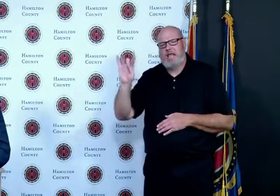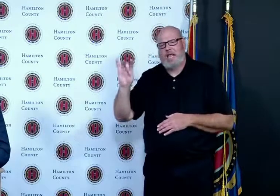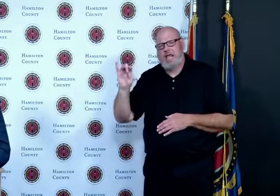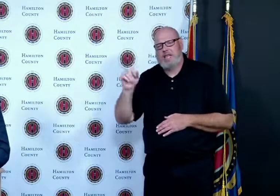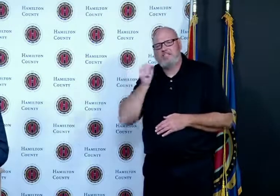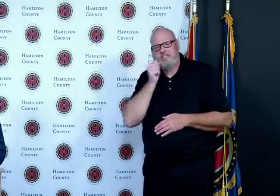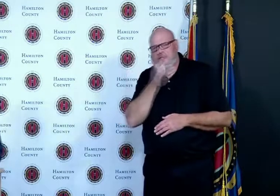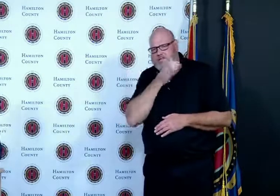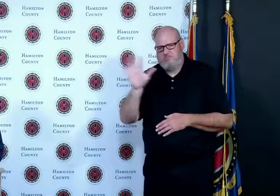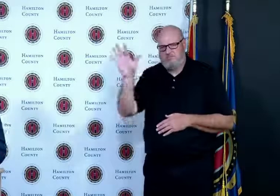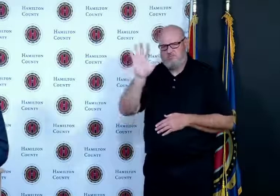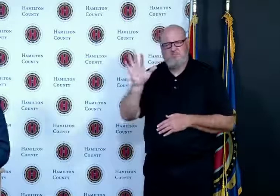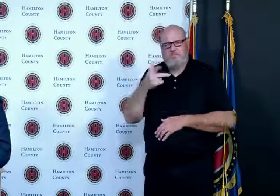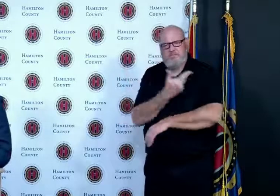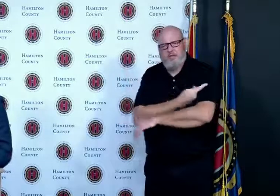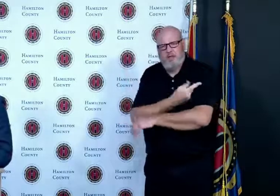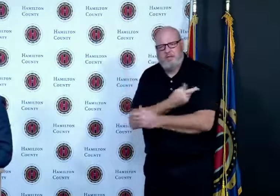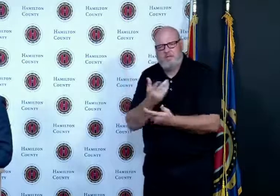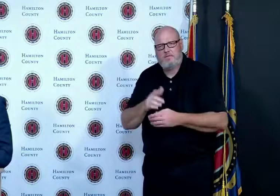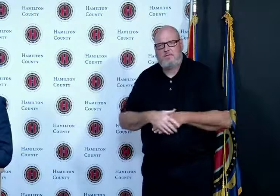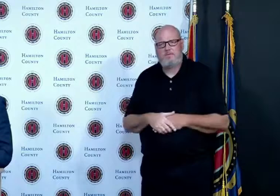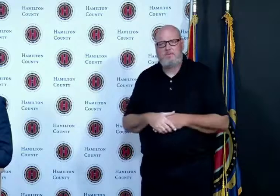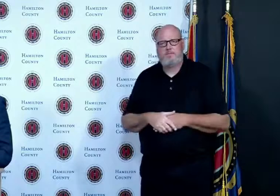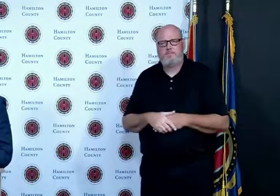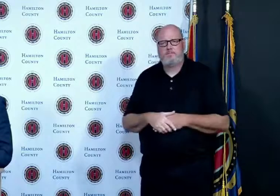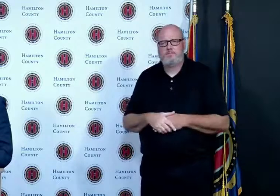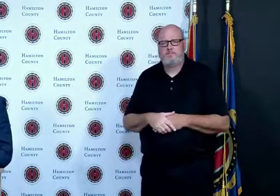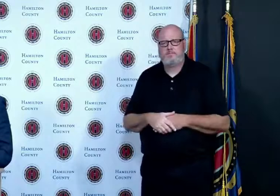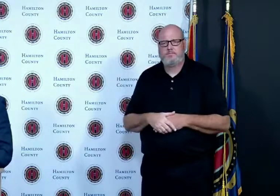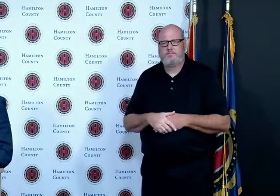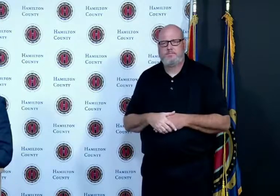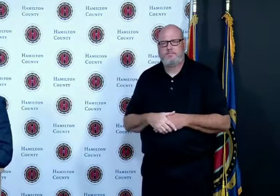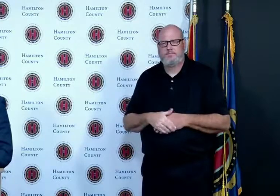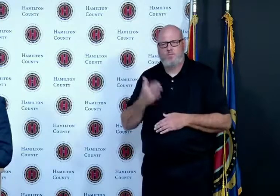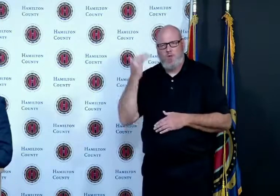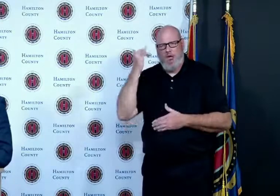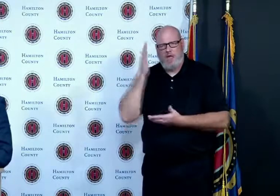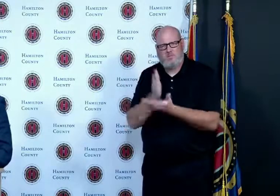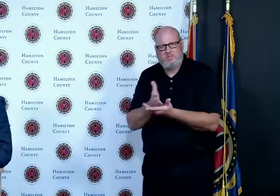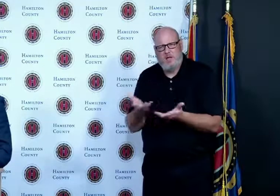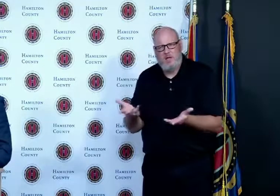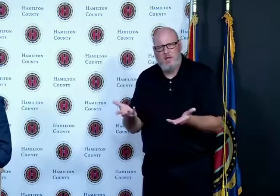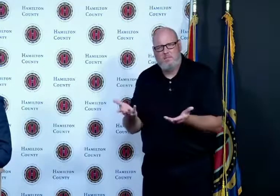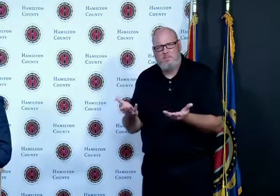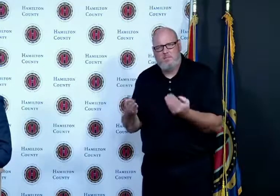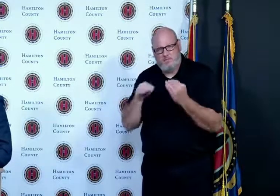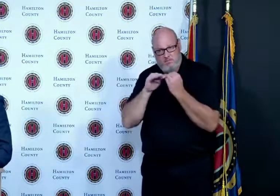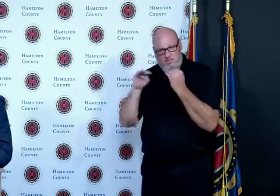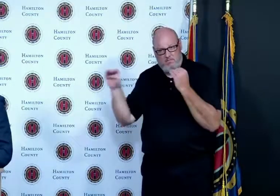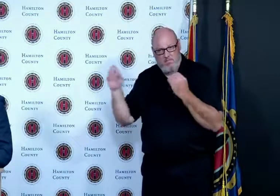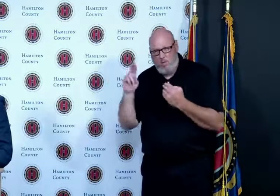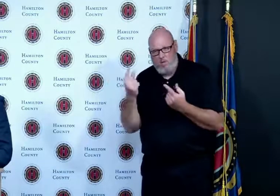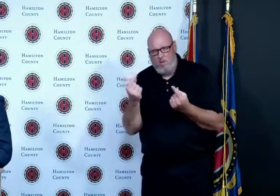it is sort of at a standstill that I think it's been holding has it not at like 70 percent